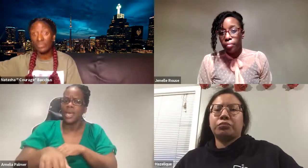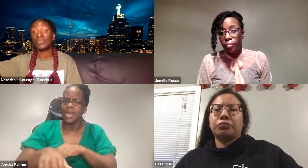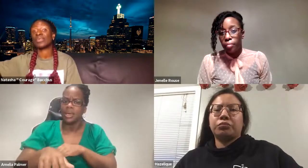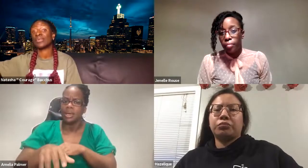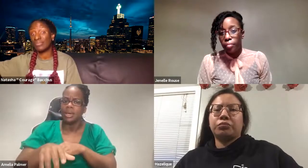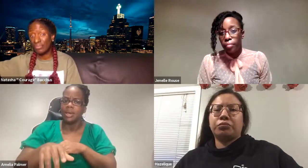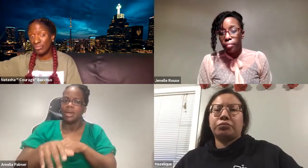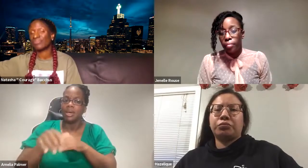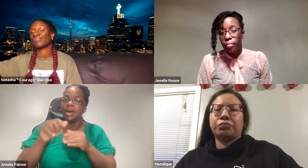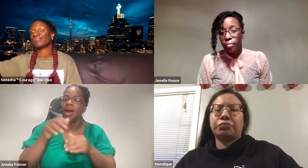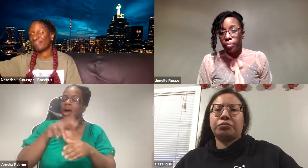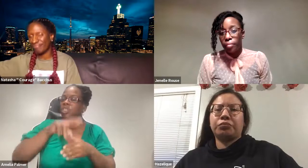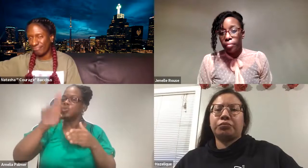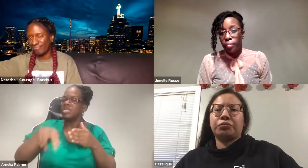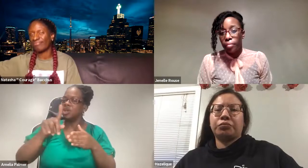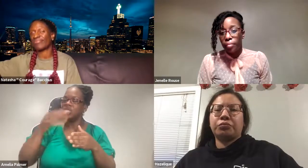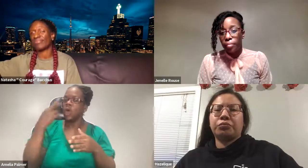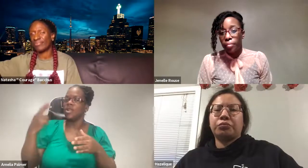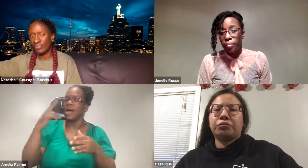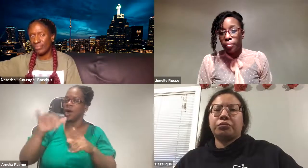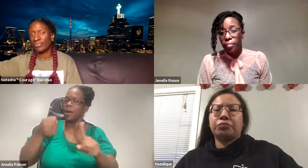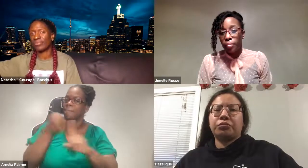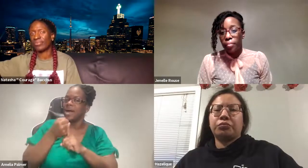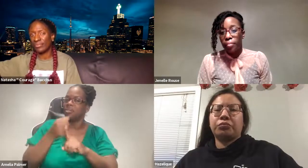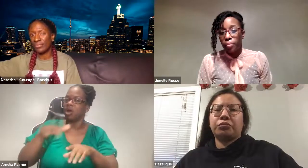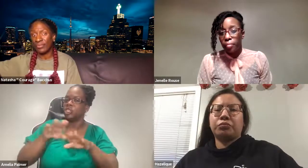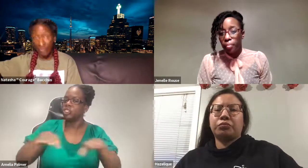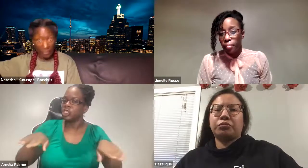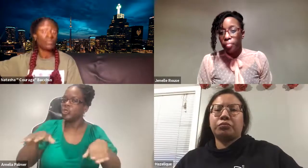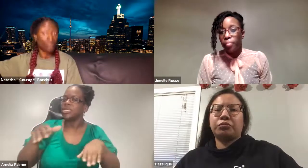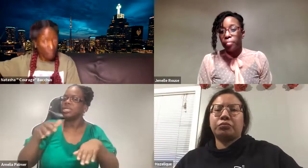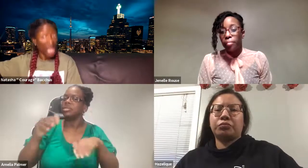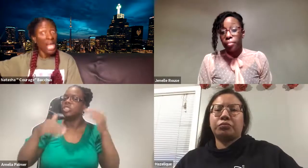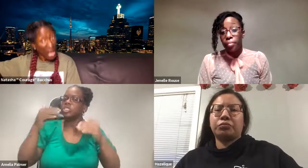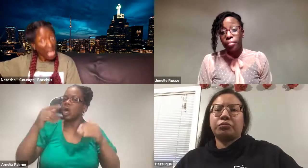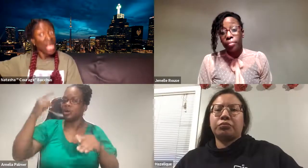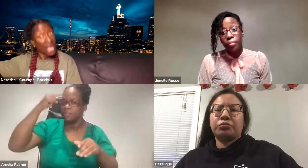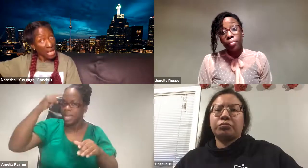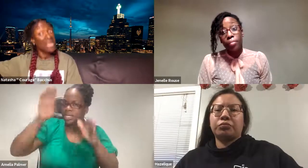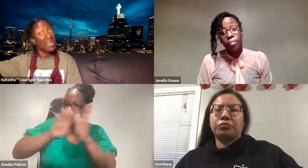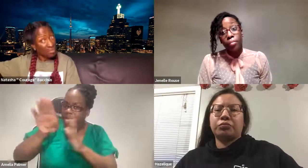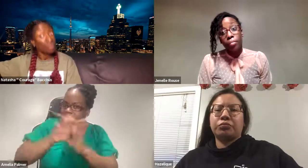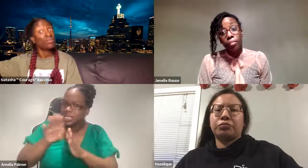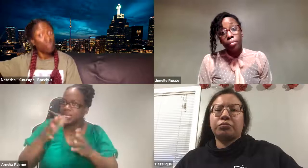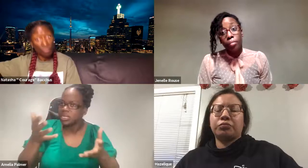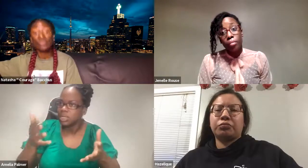language i'm going to force you to use asl or the dominant language all the way and you can see how